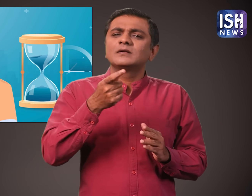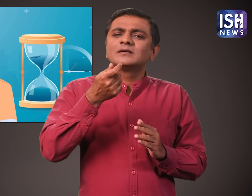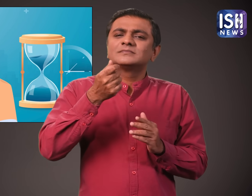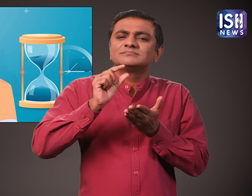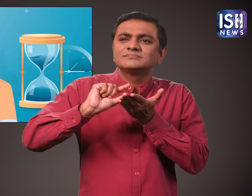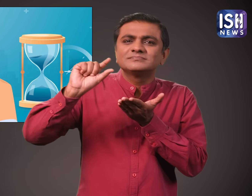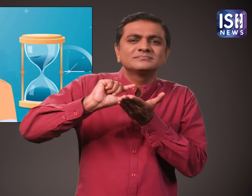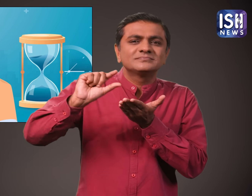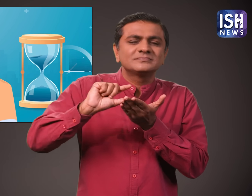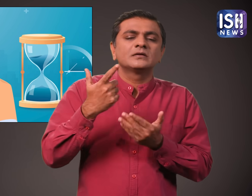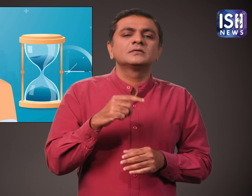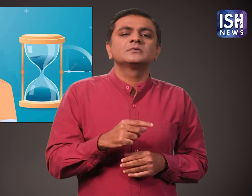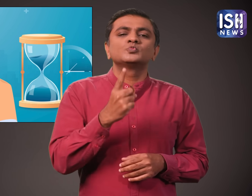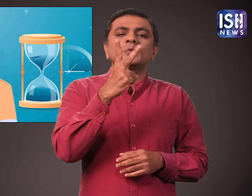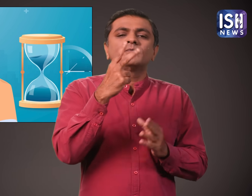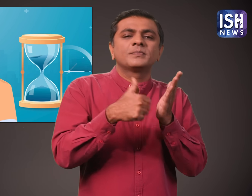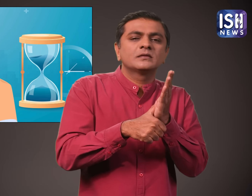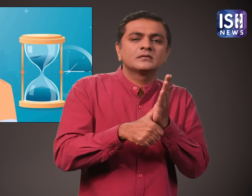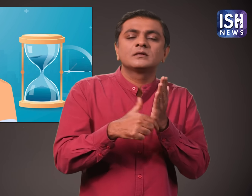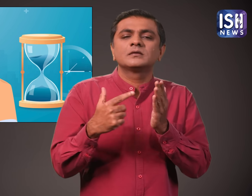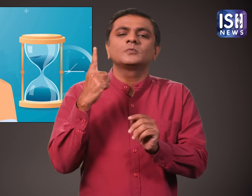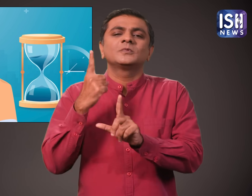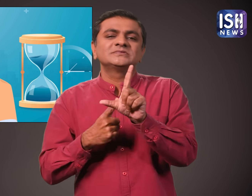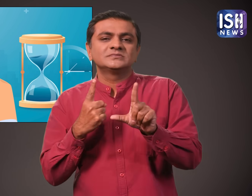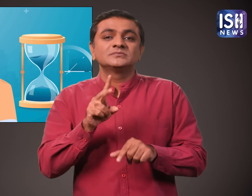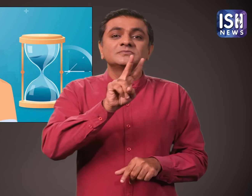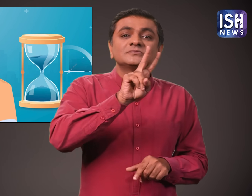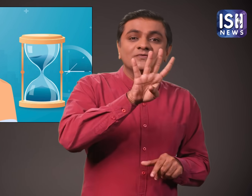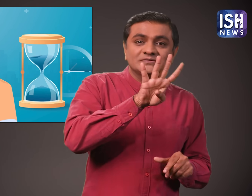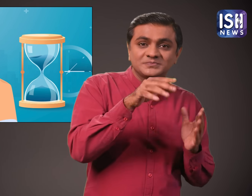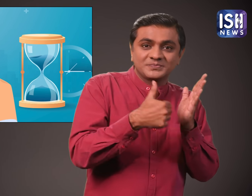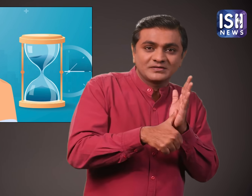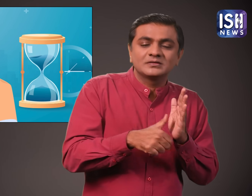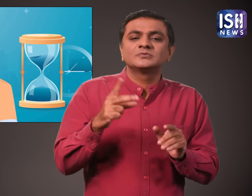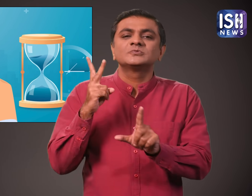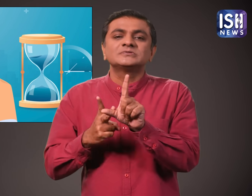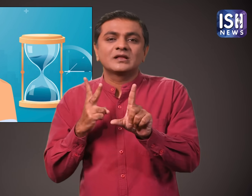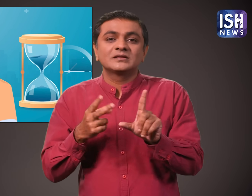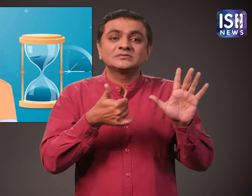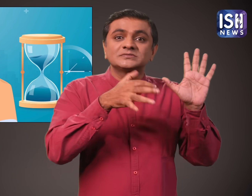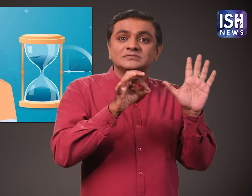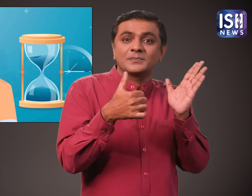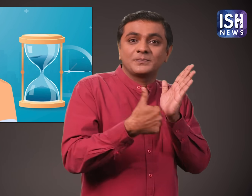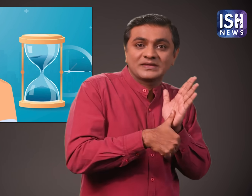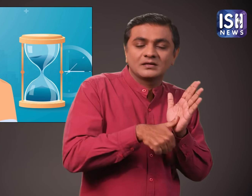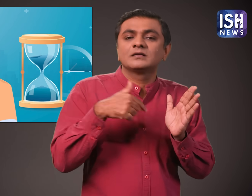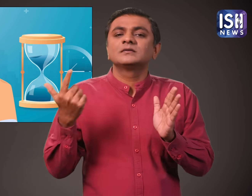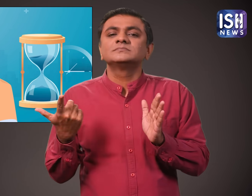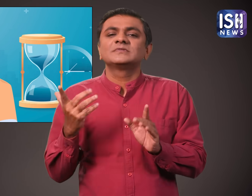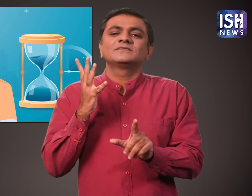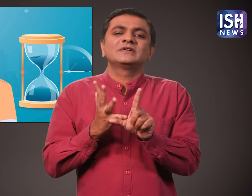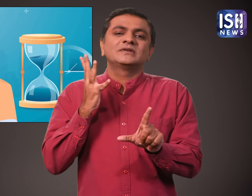The loan repayment period can be 12 months (1 year), 24 months (2 years), or 60 months (5 years).